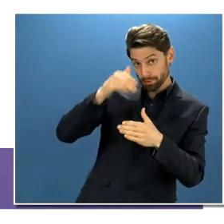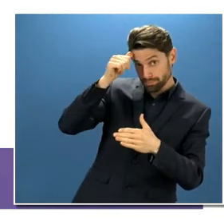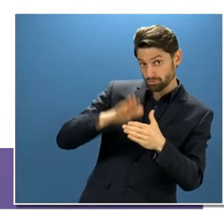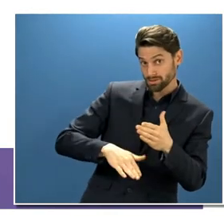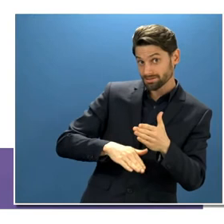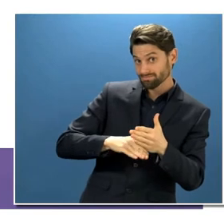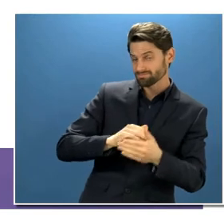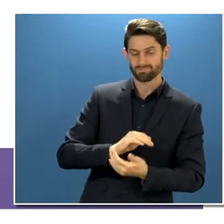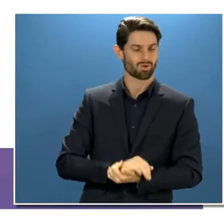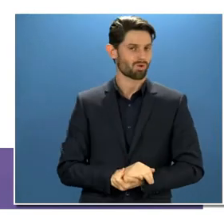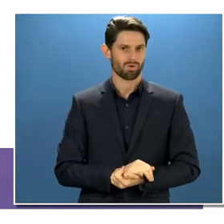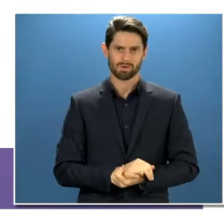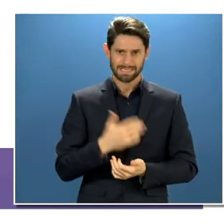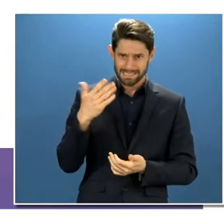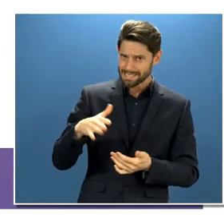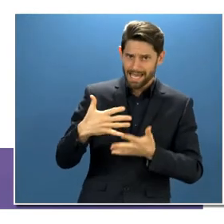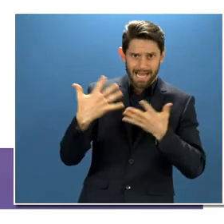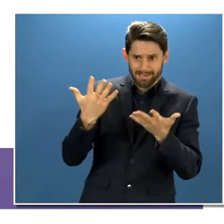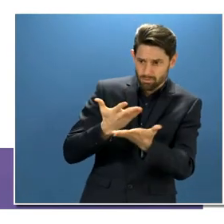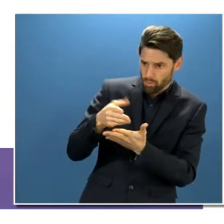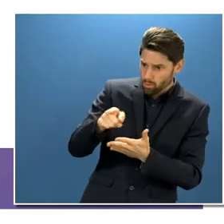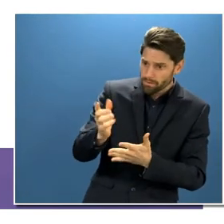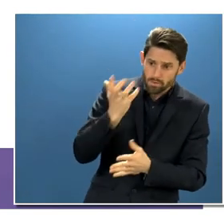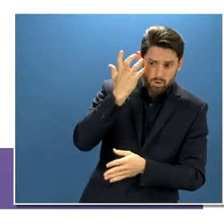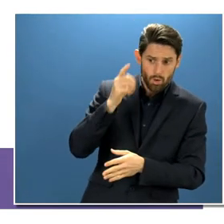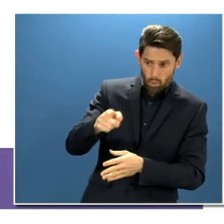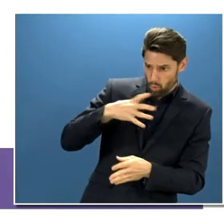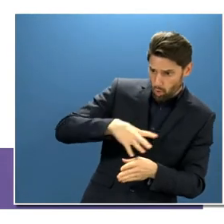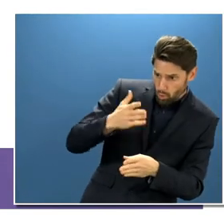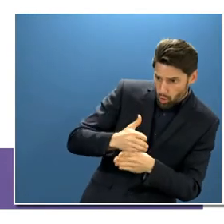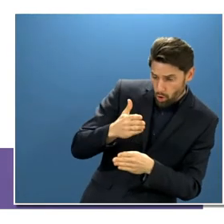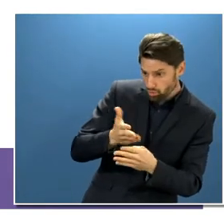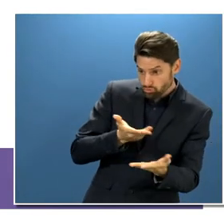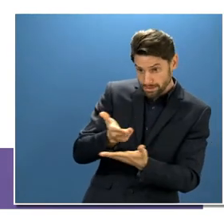about what you might do when you left school? No, no one really did.